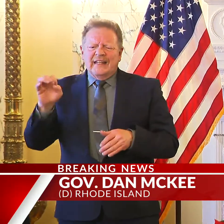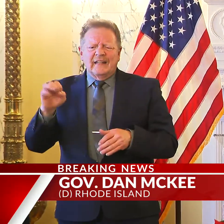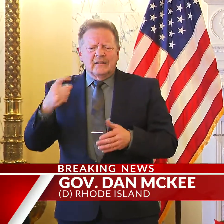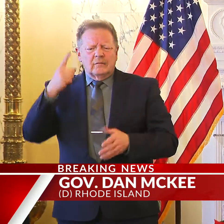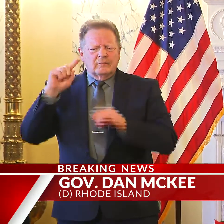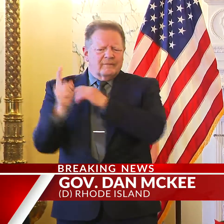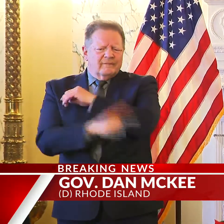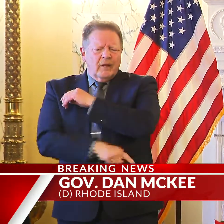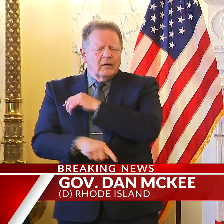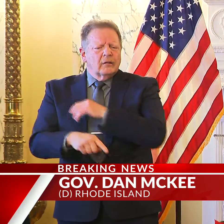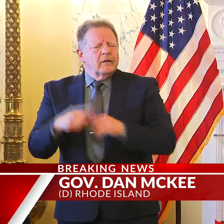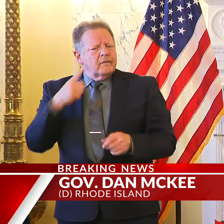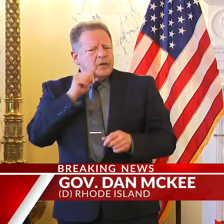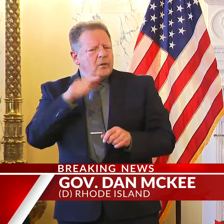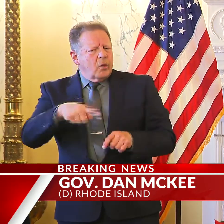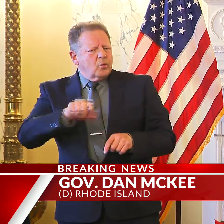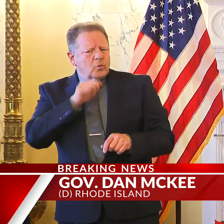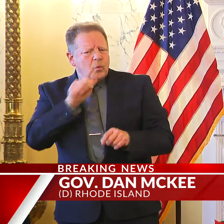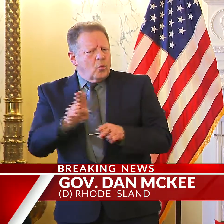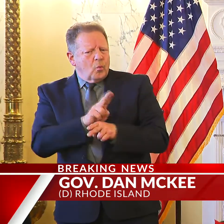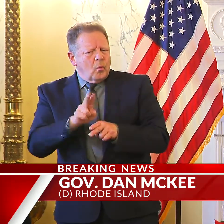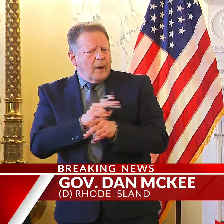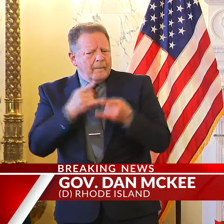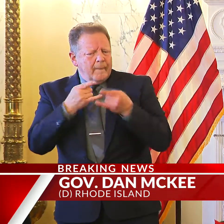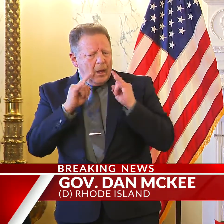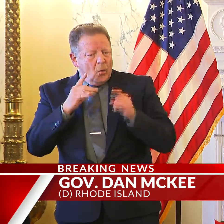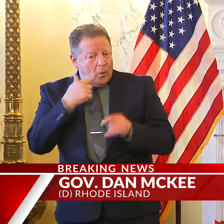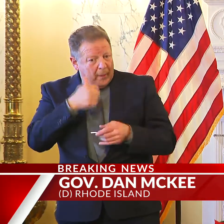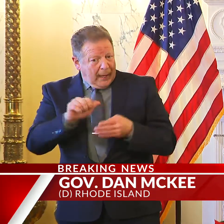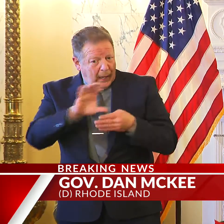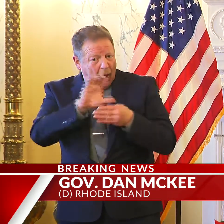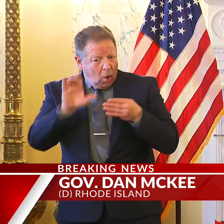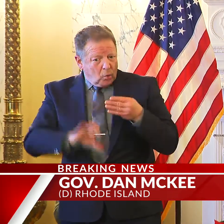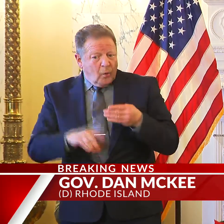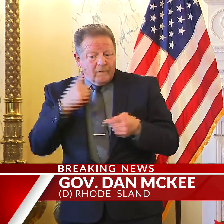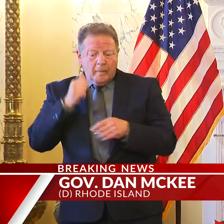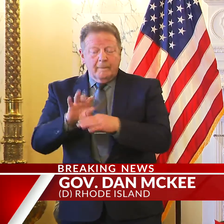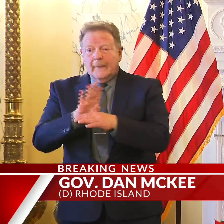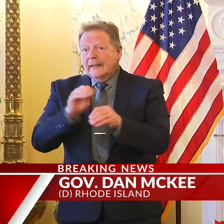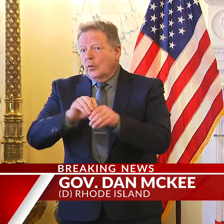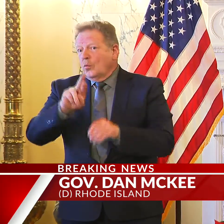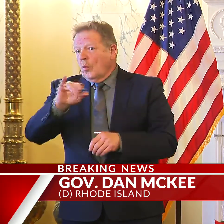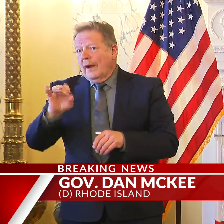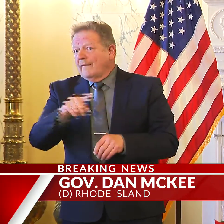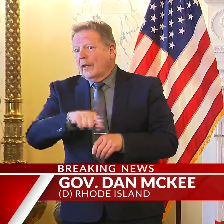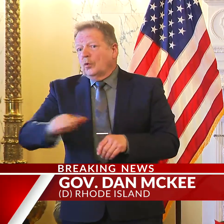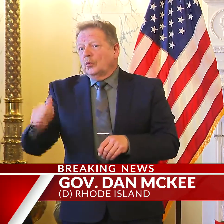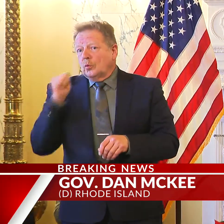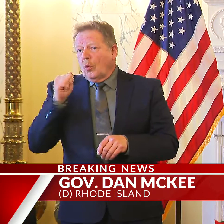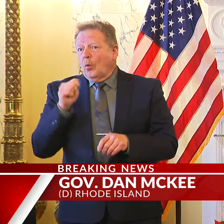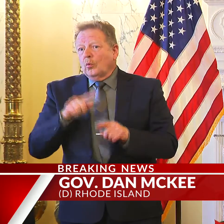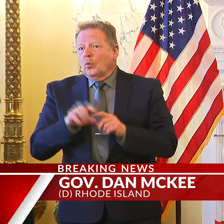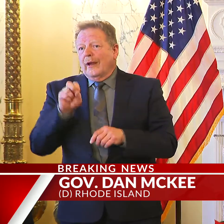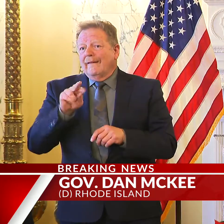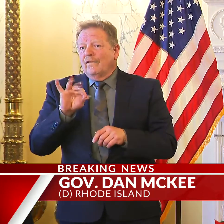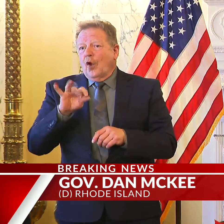VACCINATED? AND THEN NEW YORK HAS $1000 PENALTY FOR BUSINESSES THAT DON'T ENFORCE THE MASK OR VAX. IS THERE GOING TO BE ANY